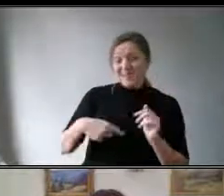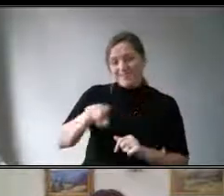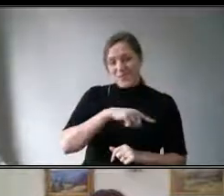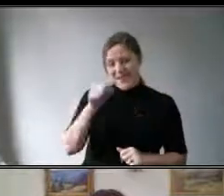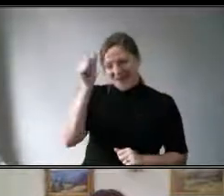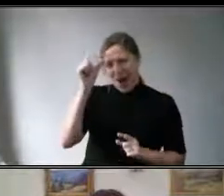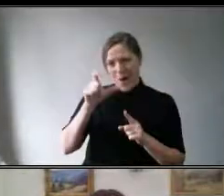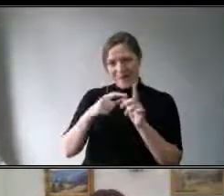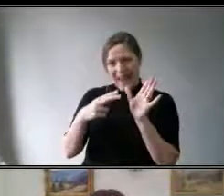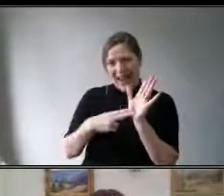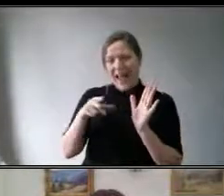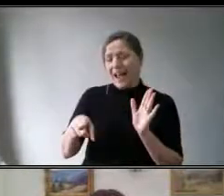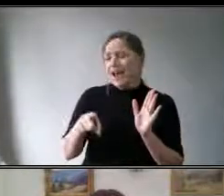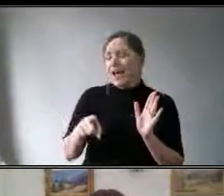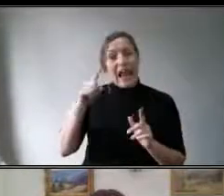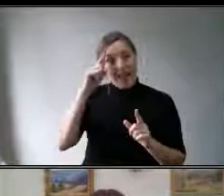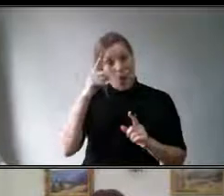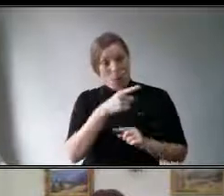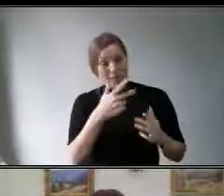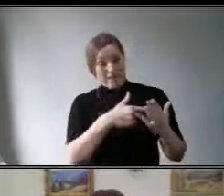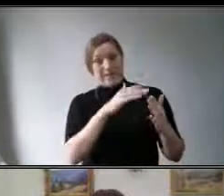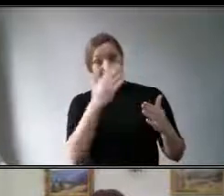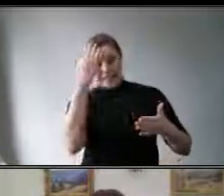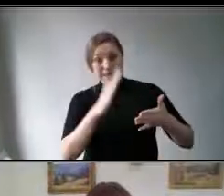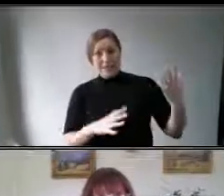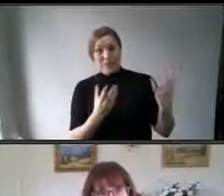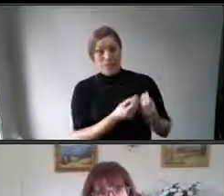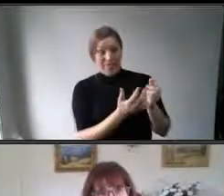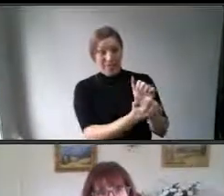he valued that experience at the opera house and um and working together and